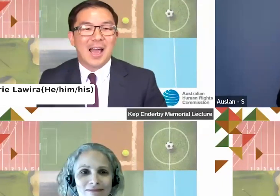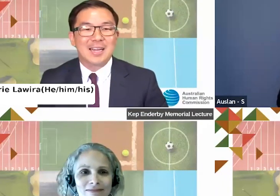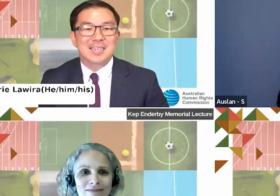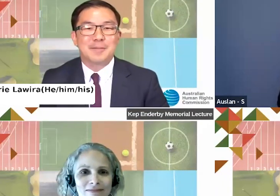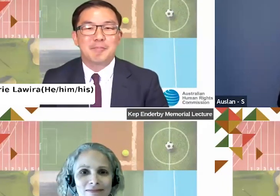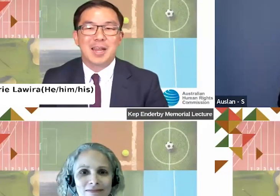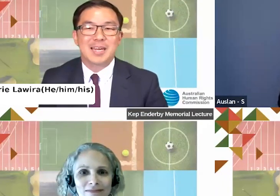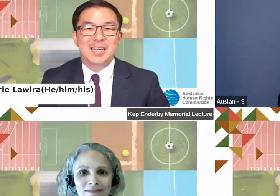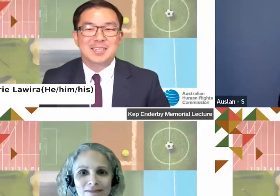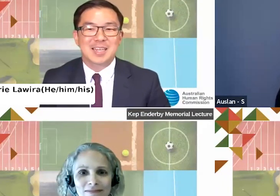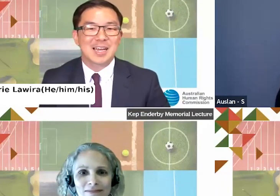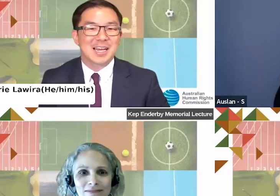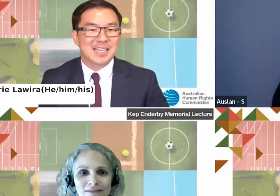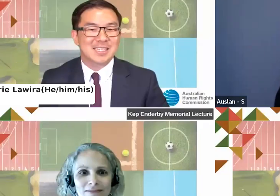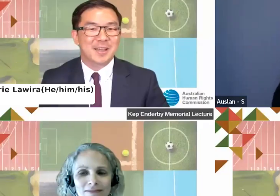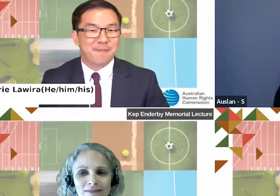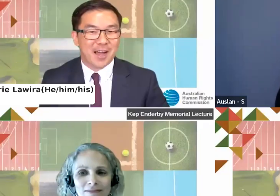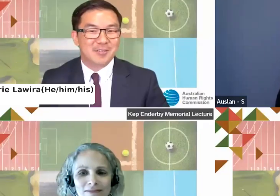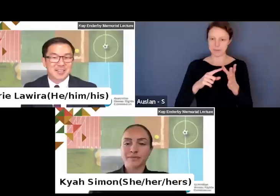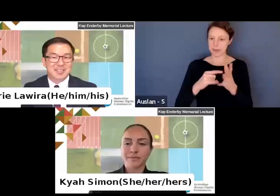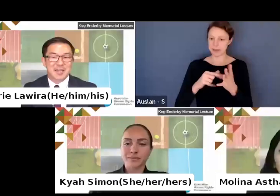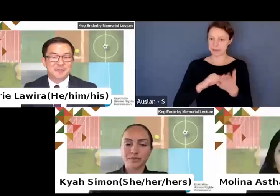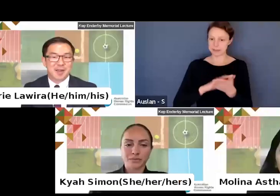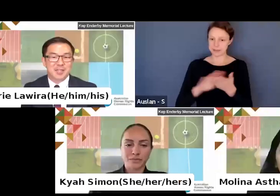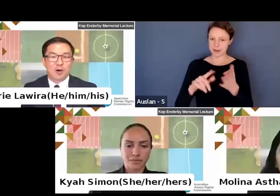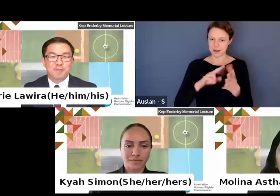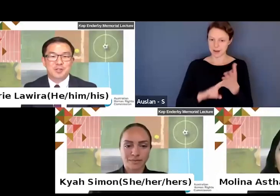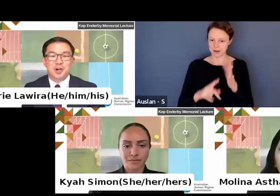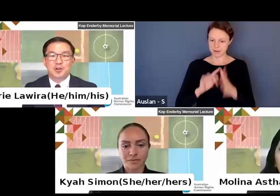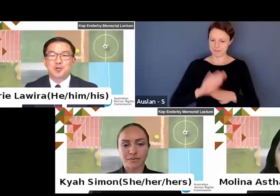and Molina Asthana is the founder and executive director of Multicultural